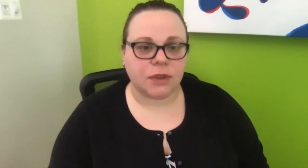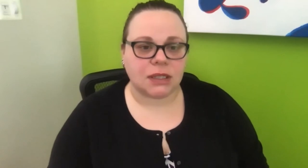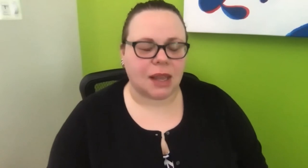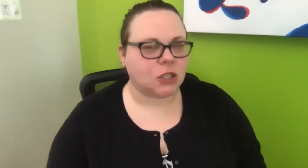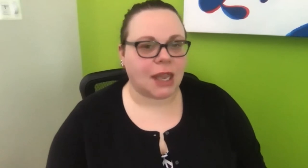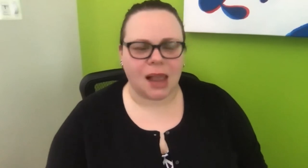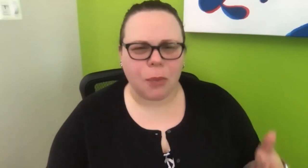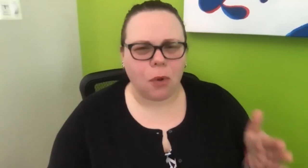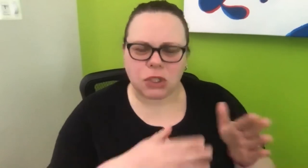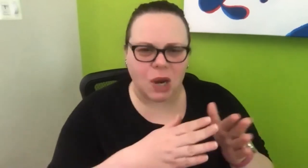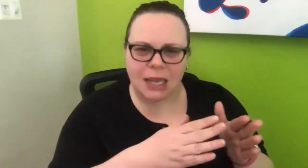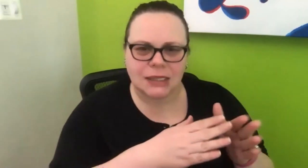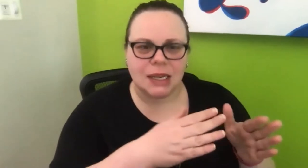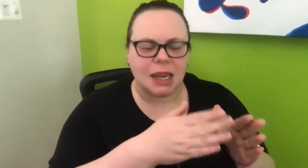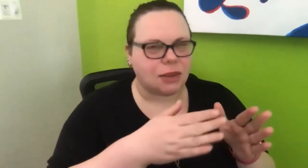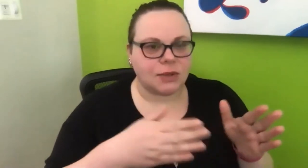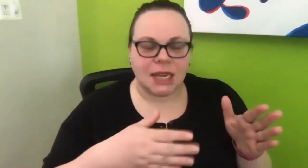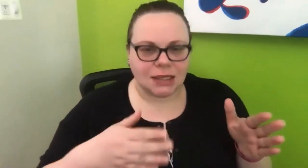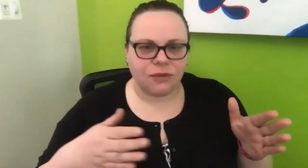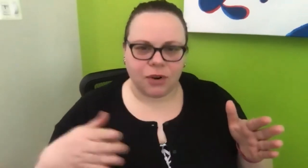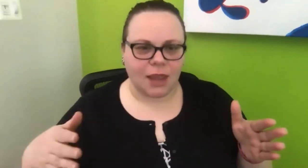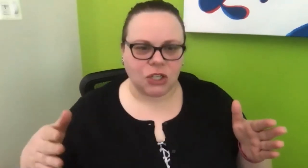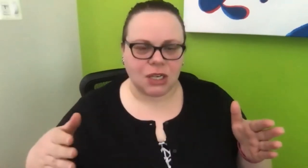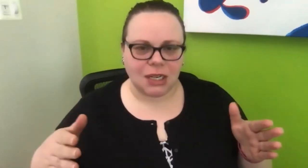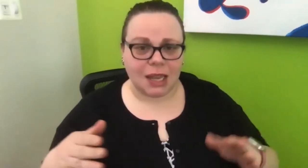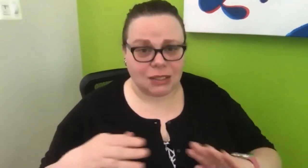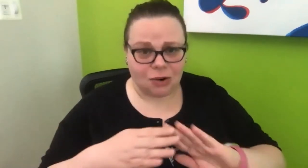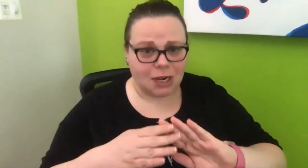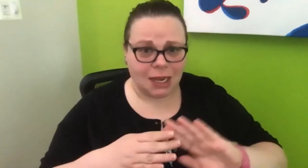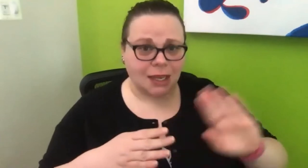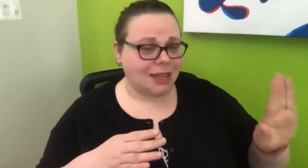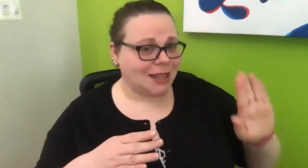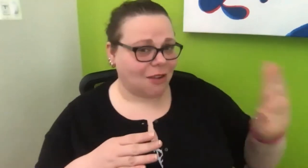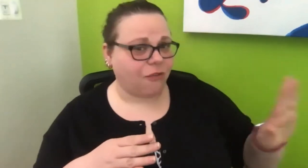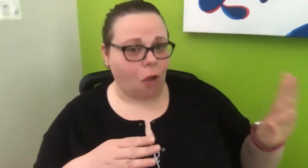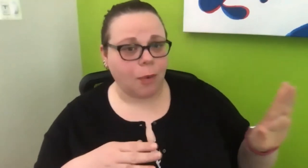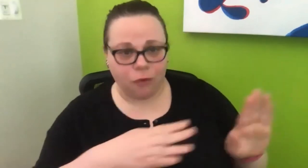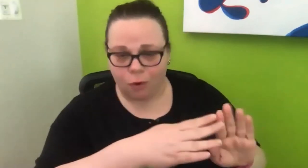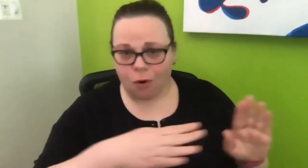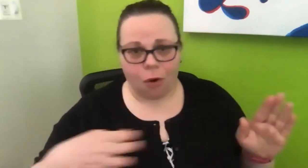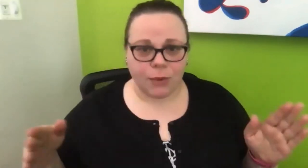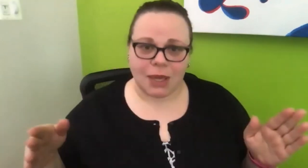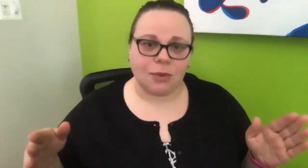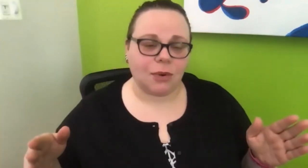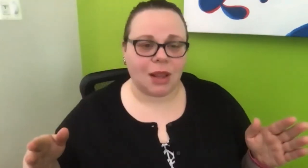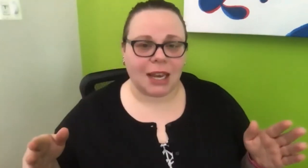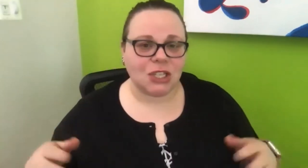Gallup Poll tracks enthusiasm for an election, kind of starting the fall before all the way through Election Day.